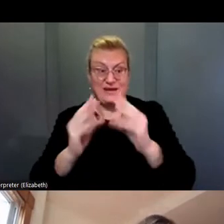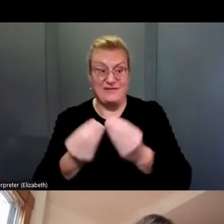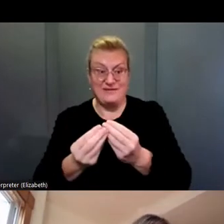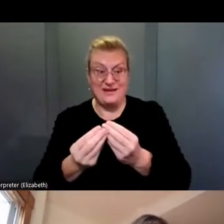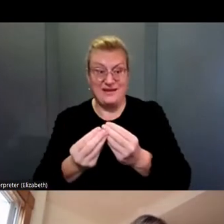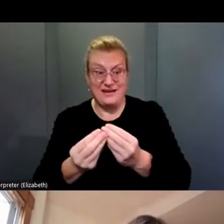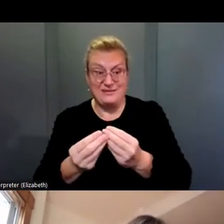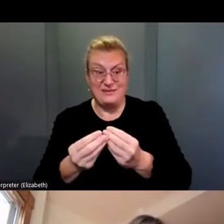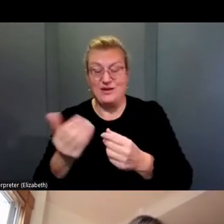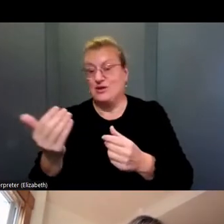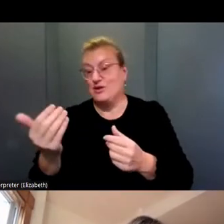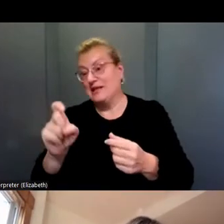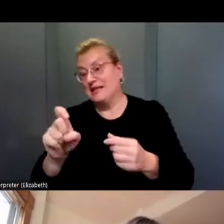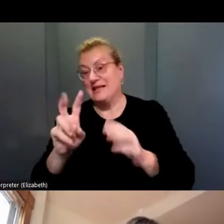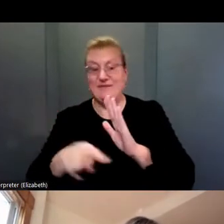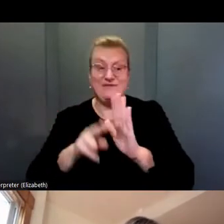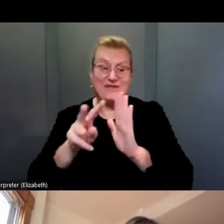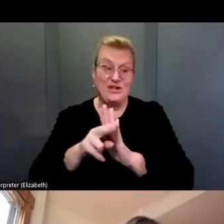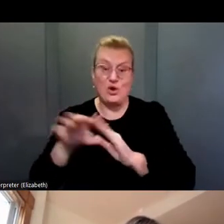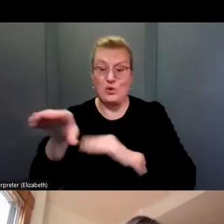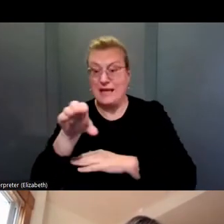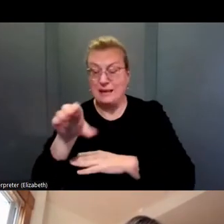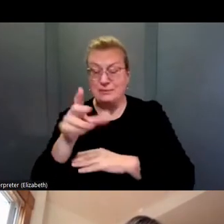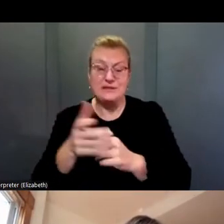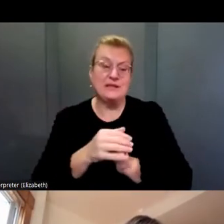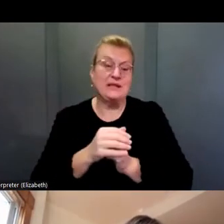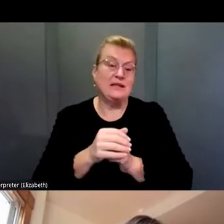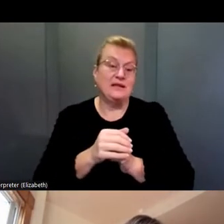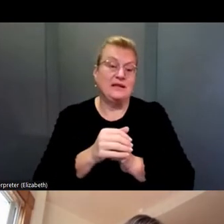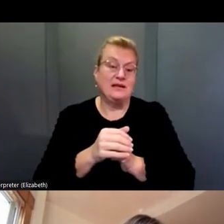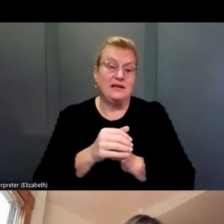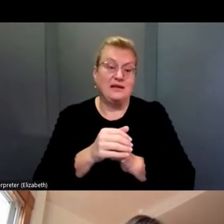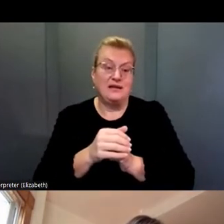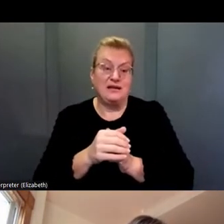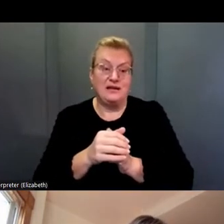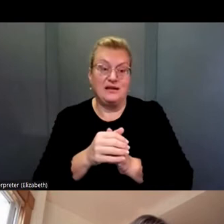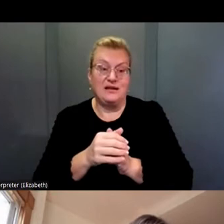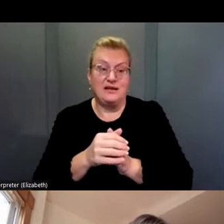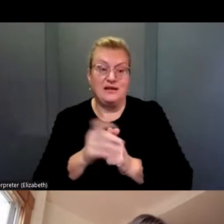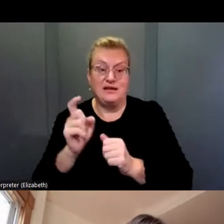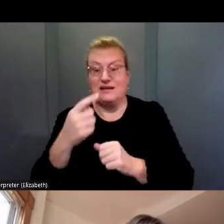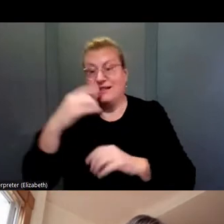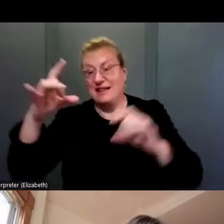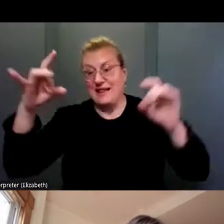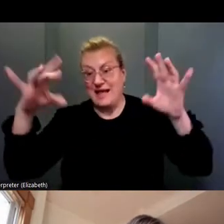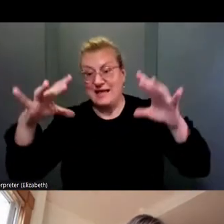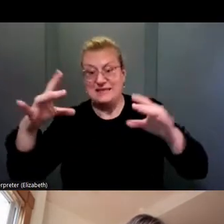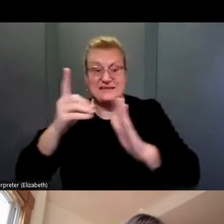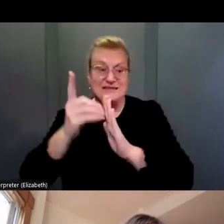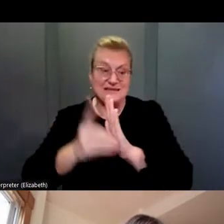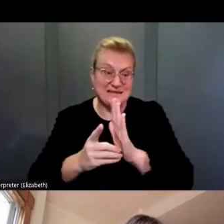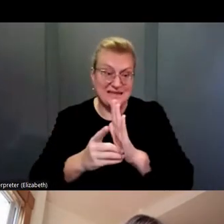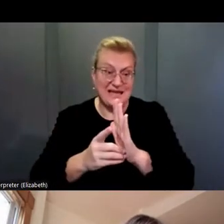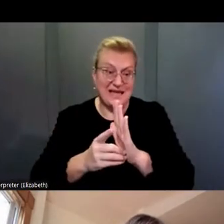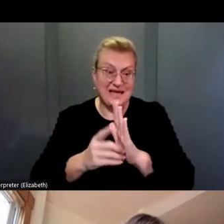Do they need videotapes of their group? Do they need... Of their piece. Do they need a lighting design that they can then take away with them and use in the future?